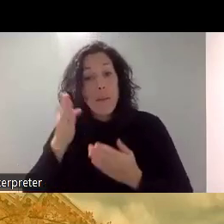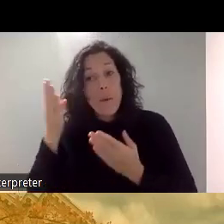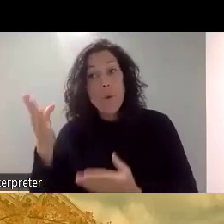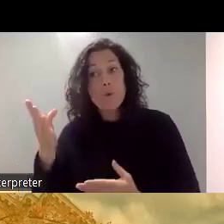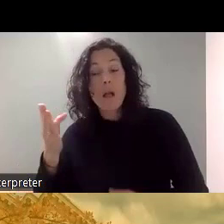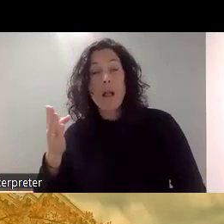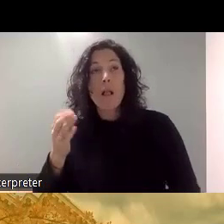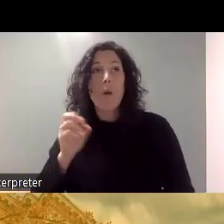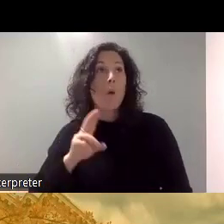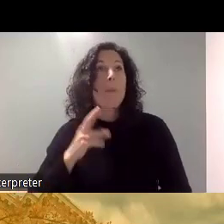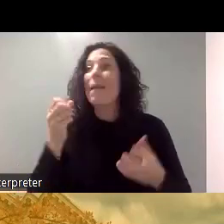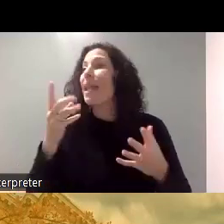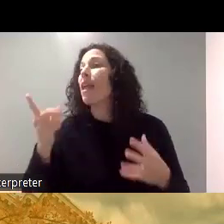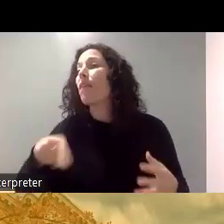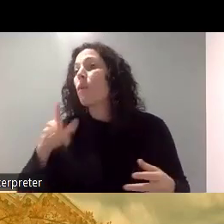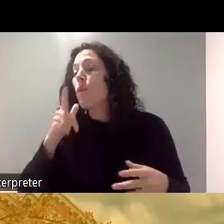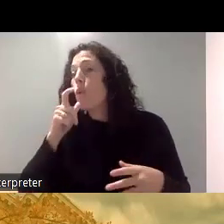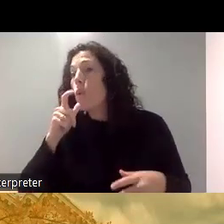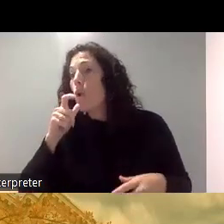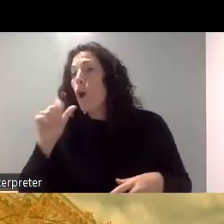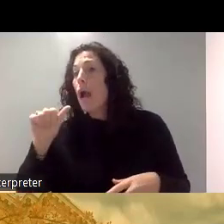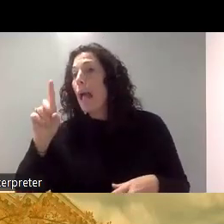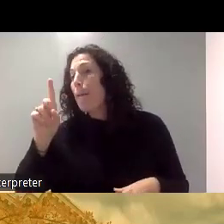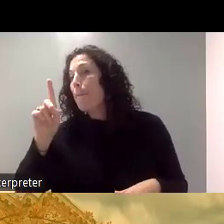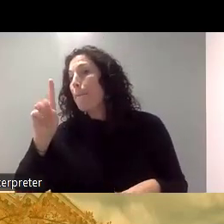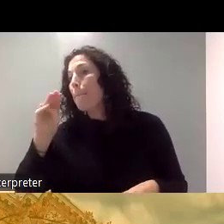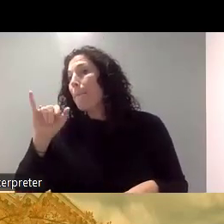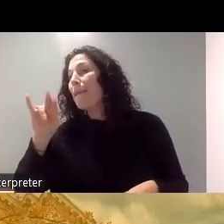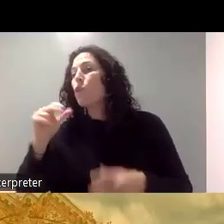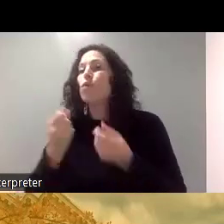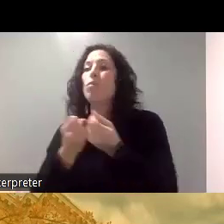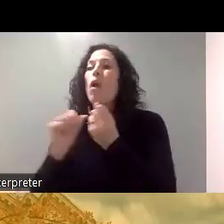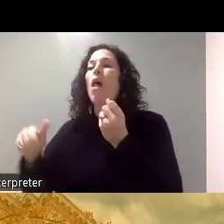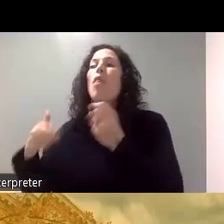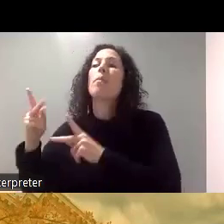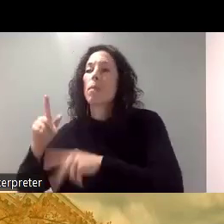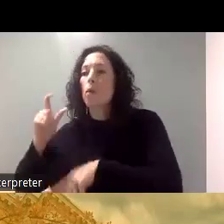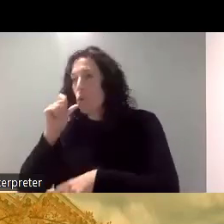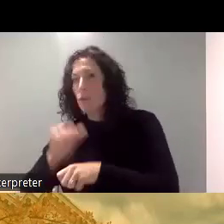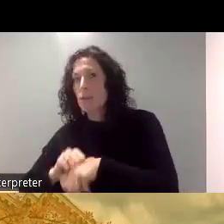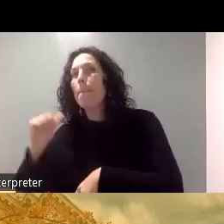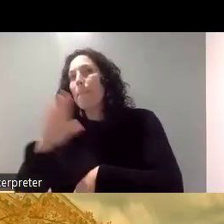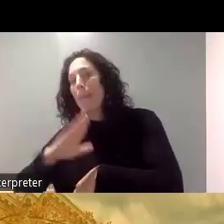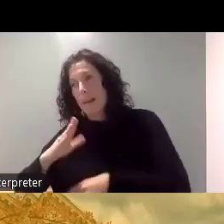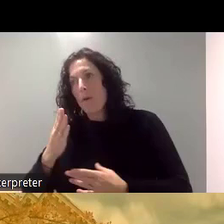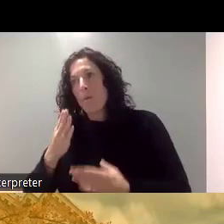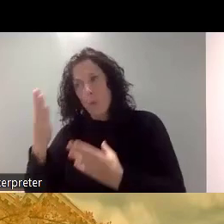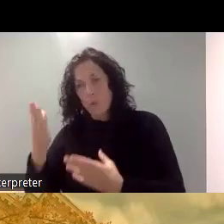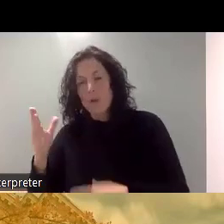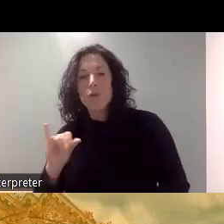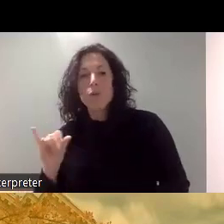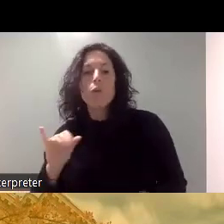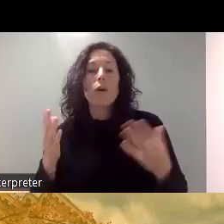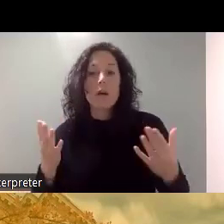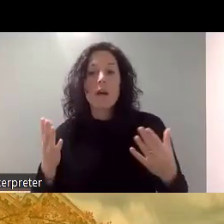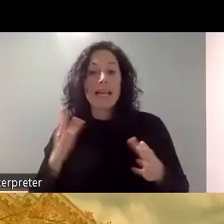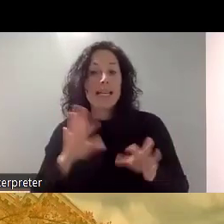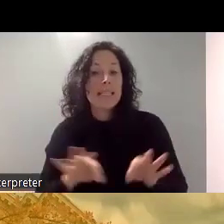I know many of you were administrators, so you're supporting other people who are submitting proposals. It is so important to establish